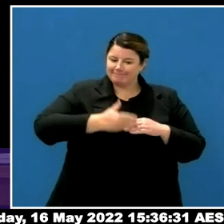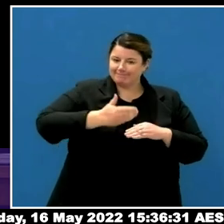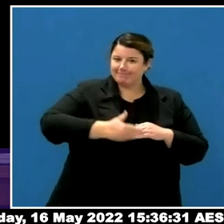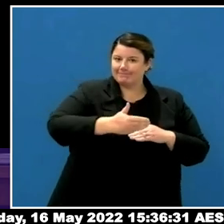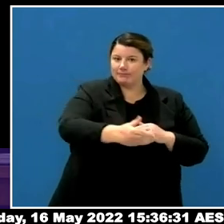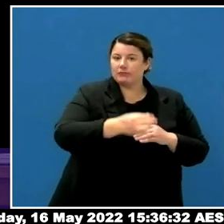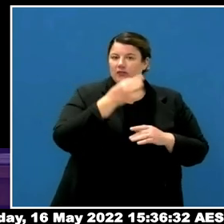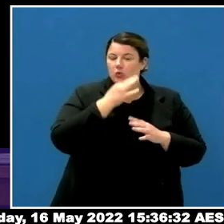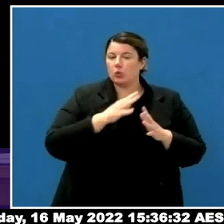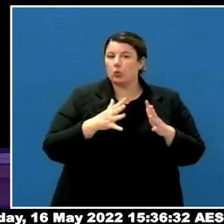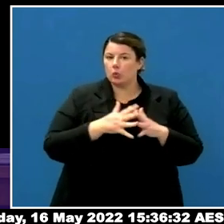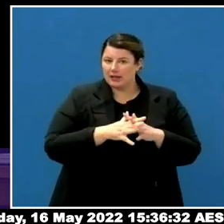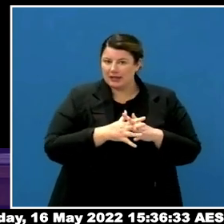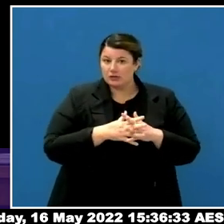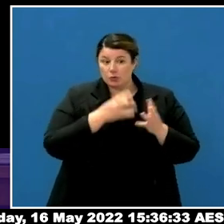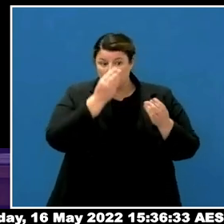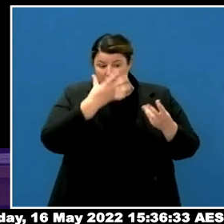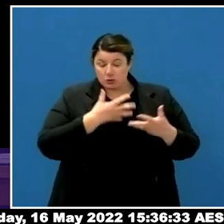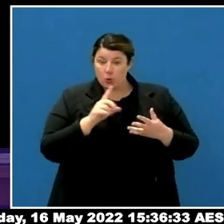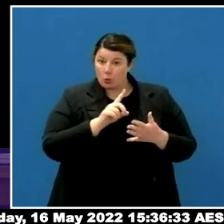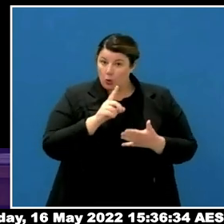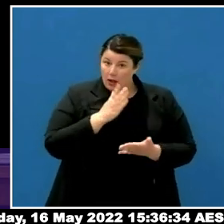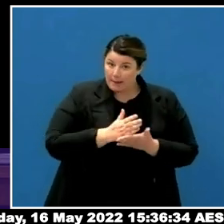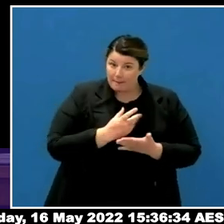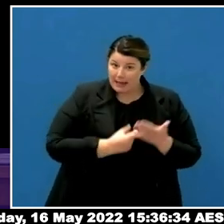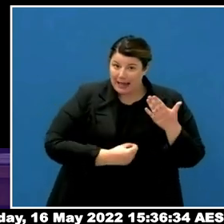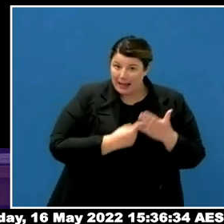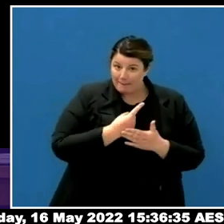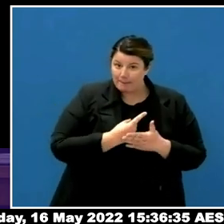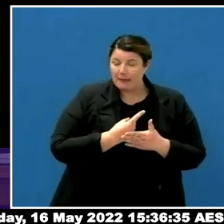had happened and to get a statement from us. Alright.